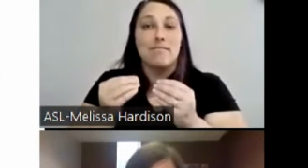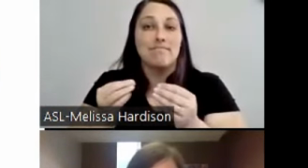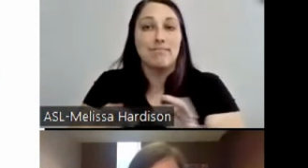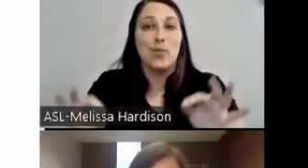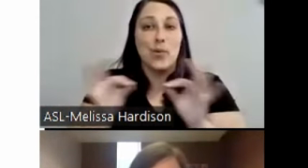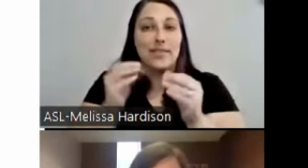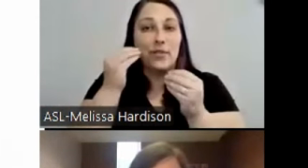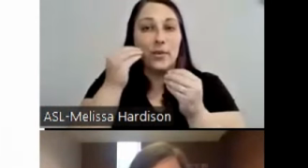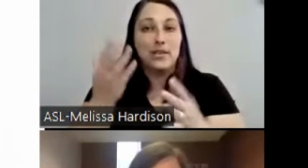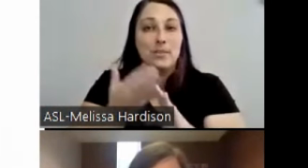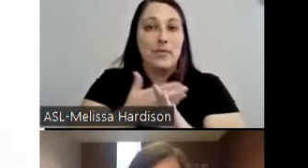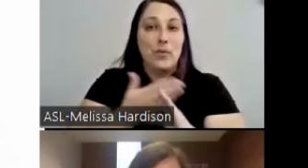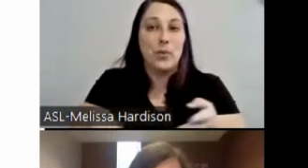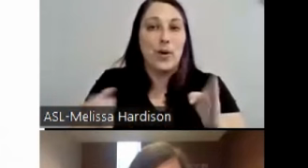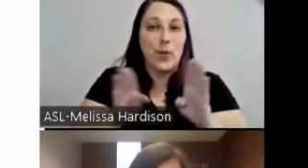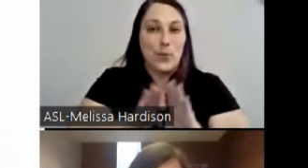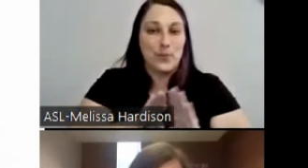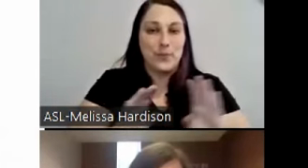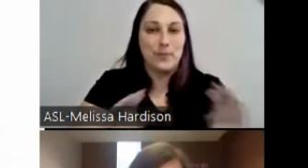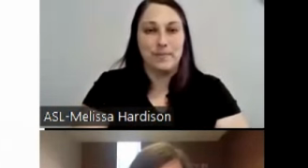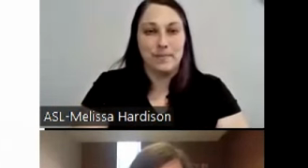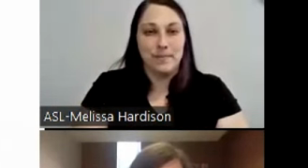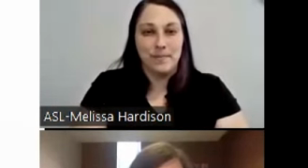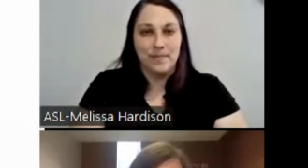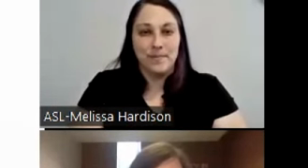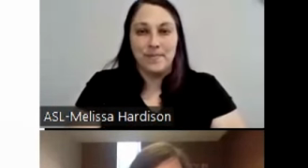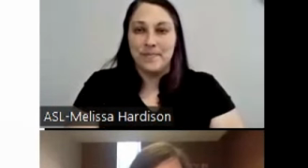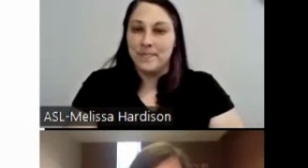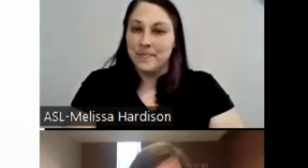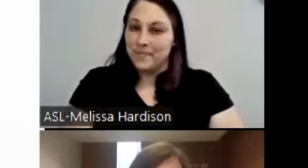We are also contracting with other private contractors to deliver those modification services.